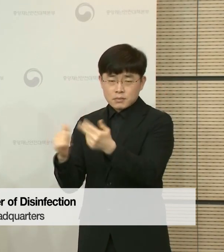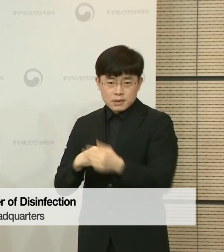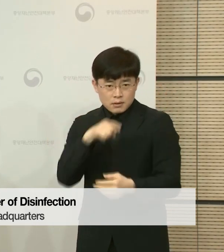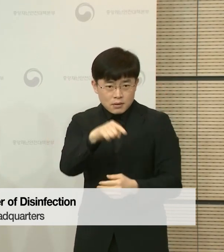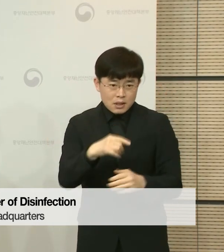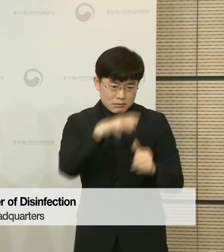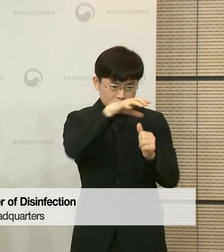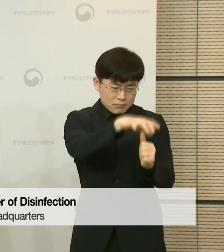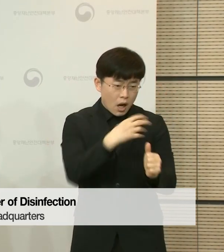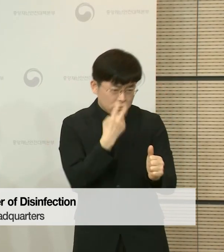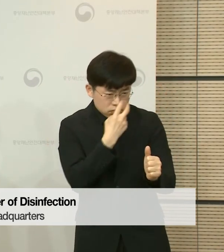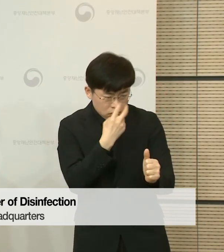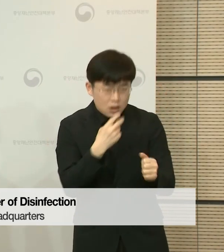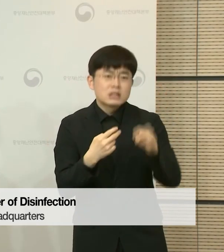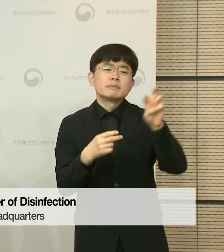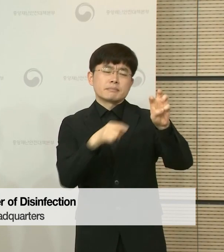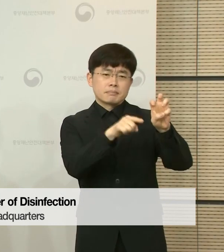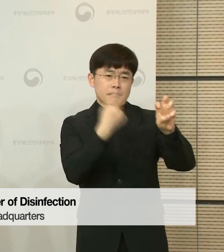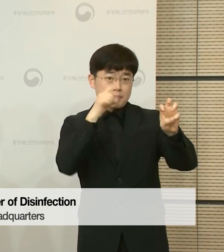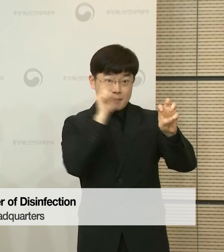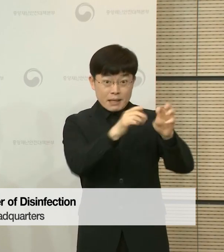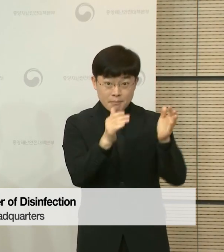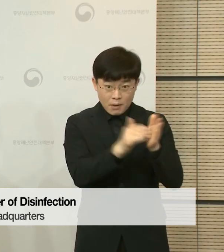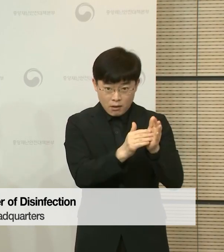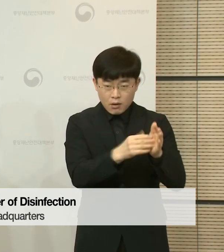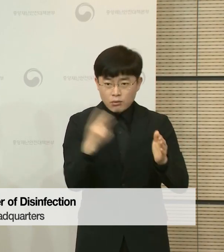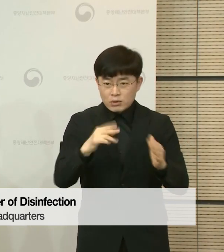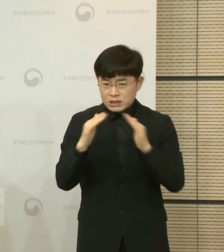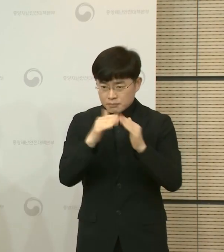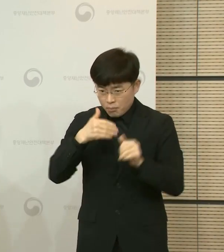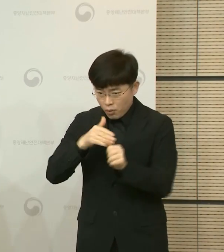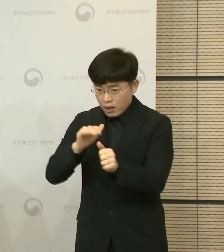them were confirmed during quarantine and 27 were confirmed in their local